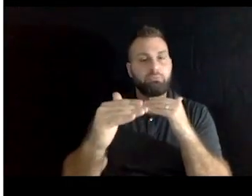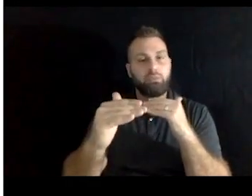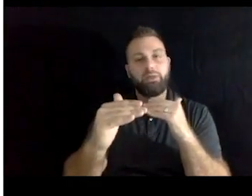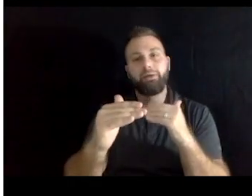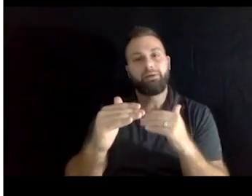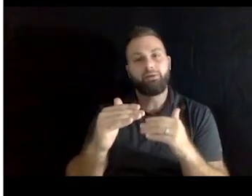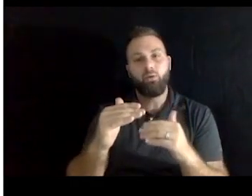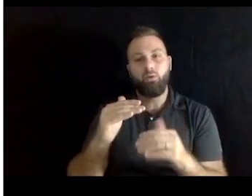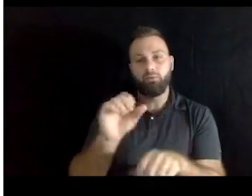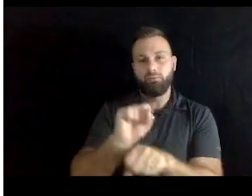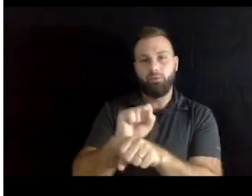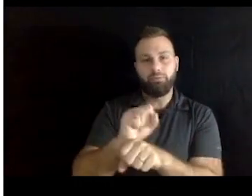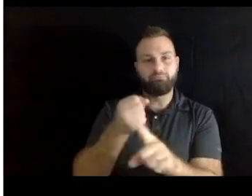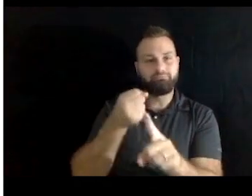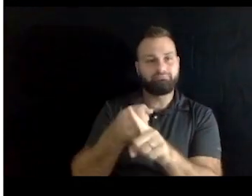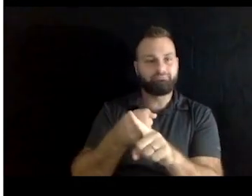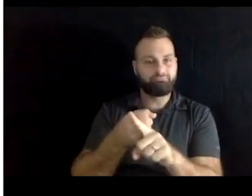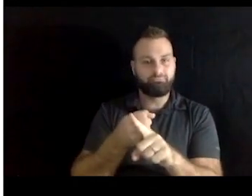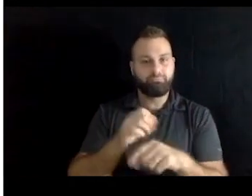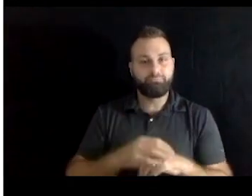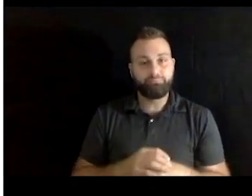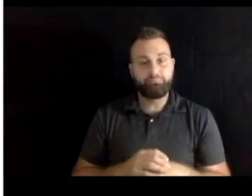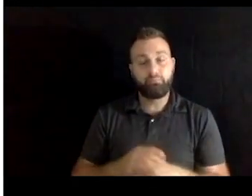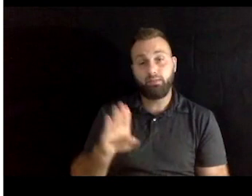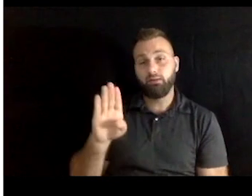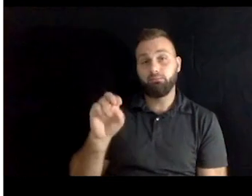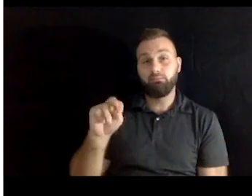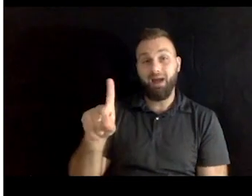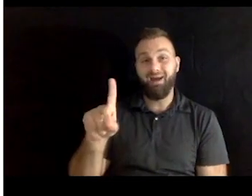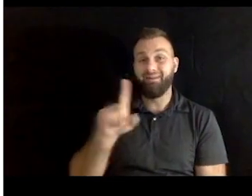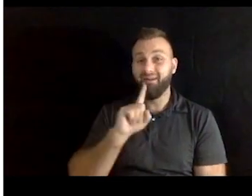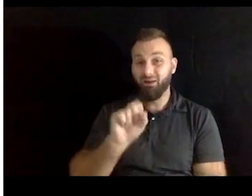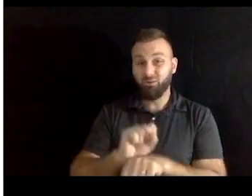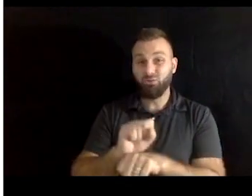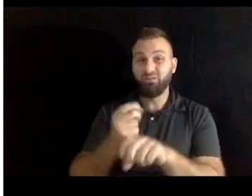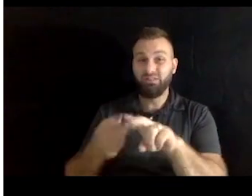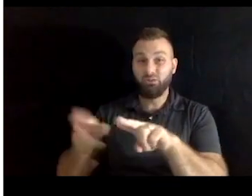and BOND actually increased benefits paid. So then. On net,